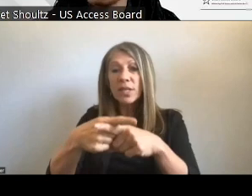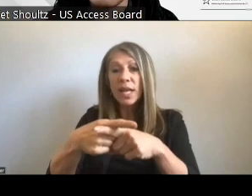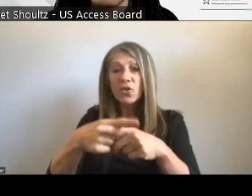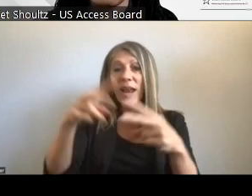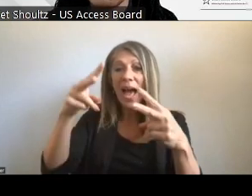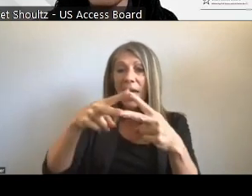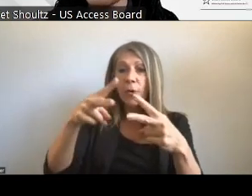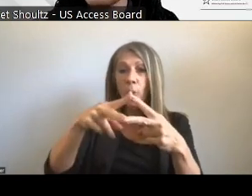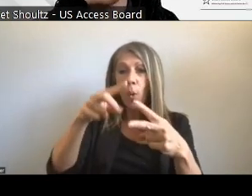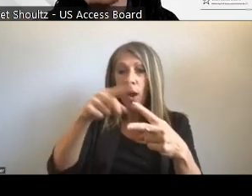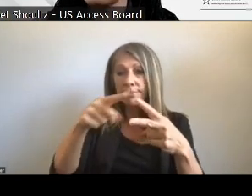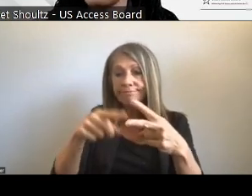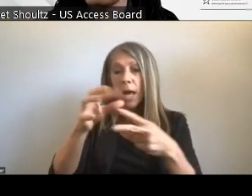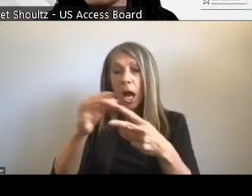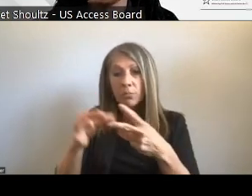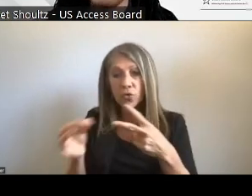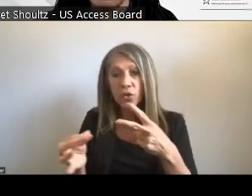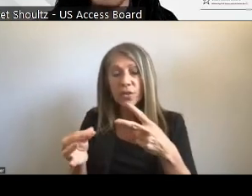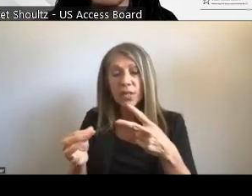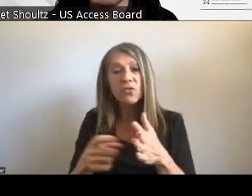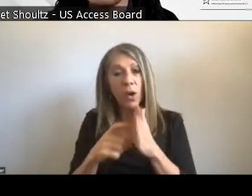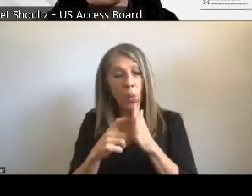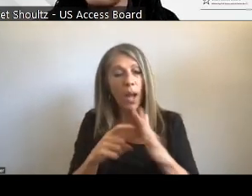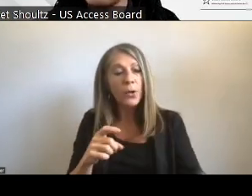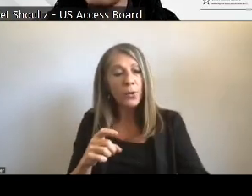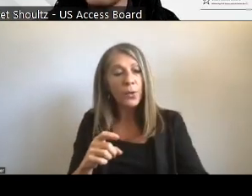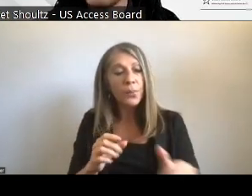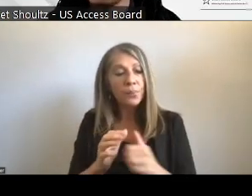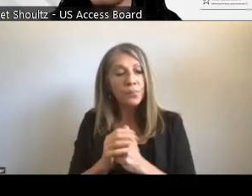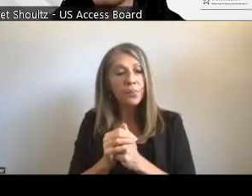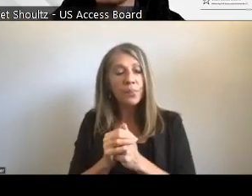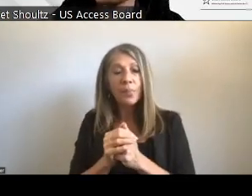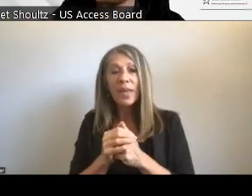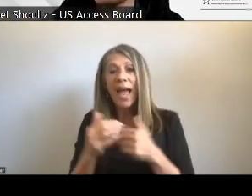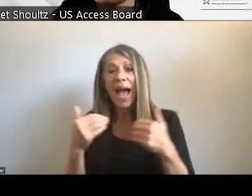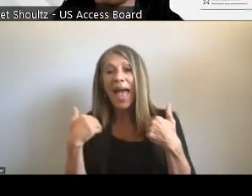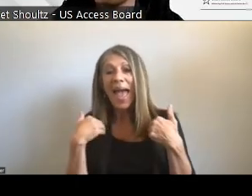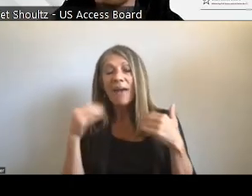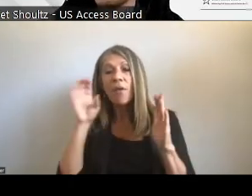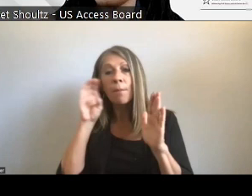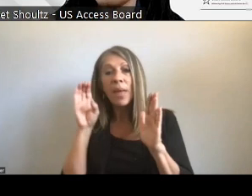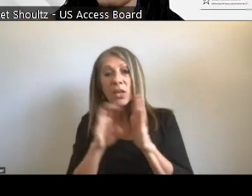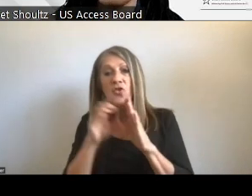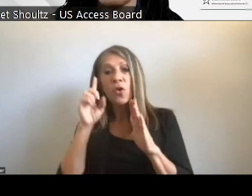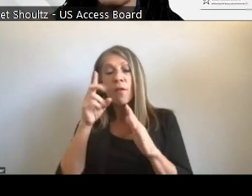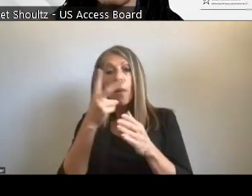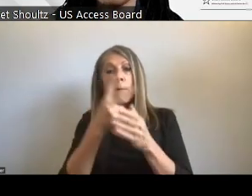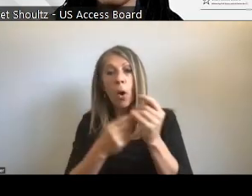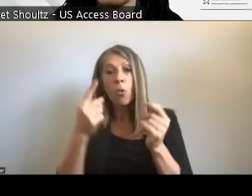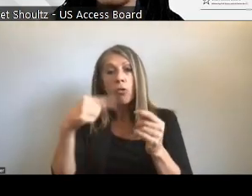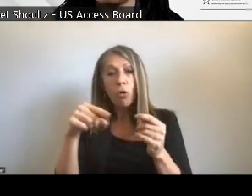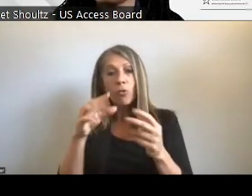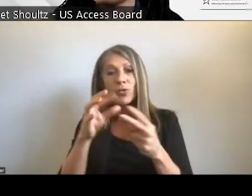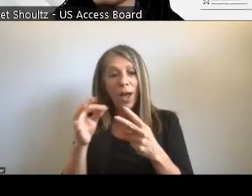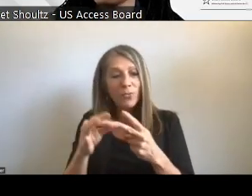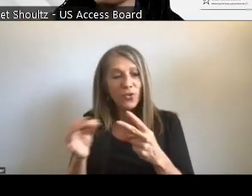one of these options is required and I have an illustration for both these options. So this is